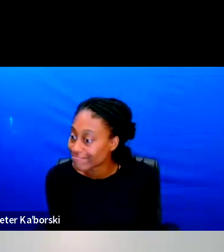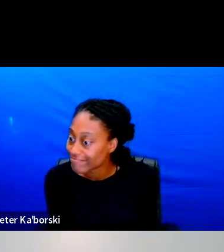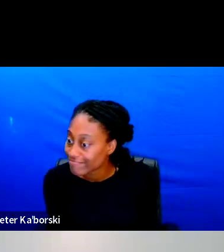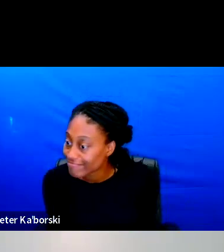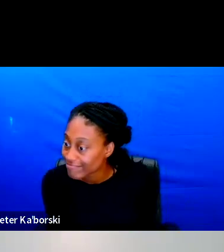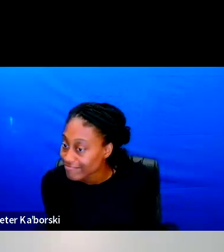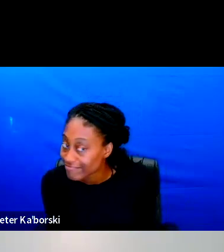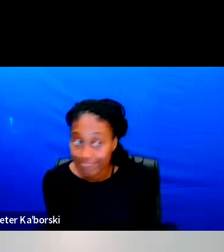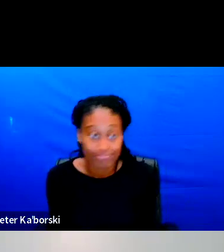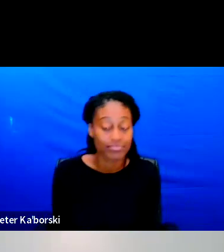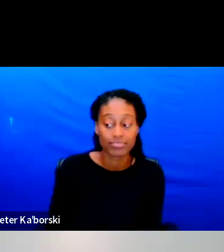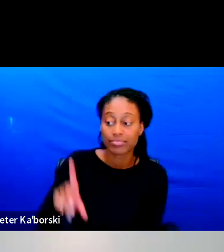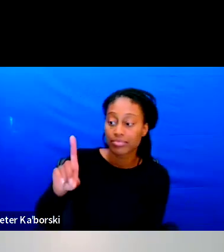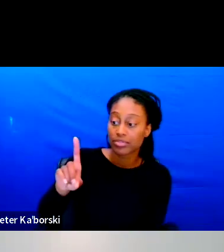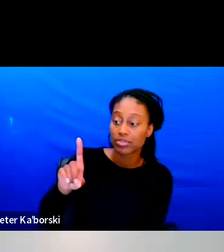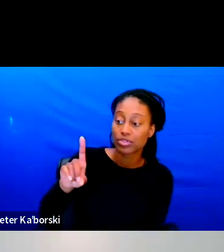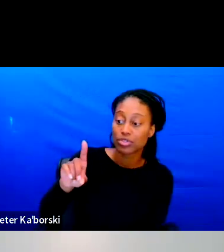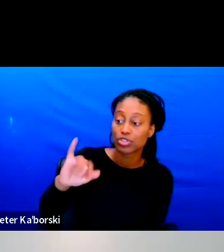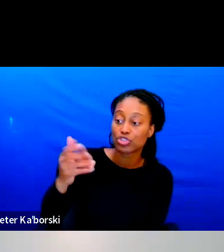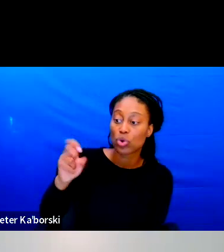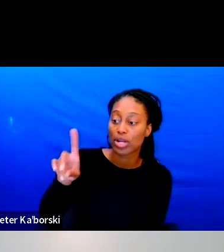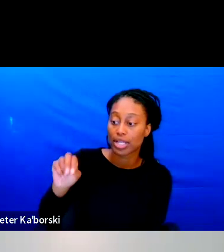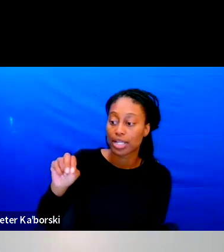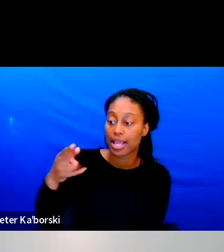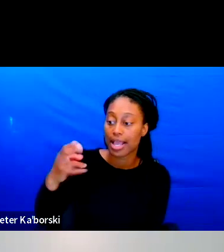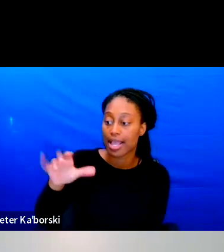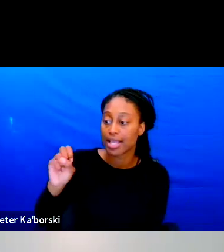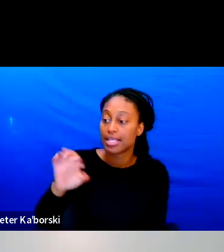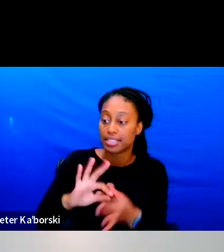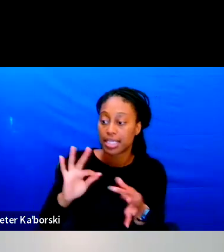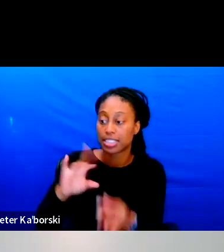Adam Ayers w/ APRIL: Docusign Jordan Hayes, says he, he uses that at his so. Kyle Kleist: Not.